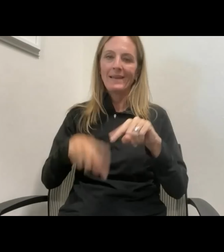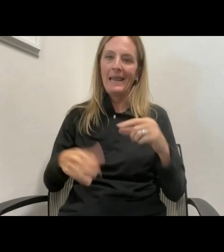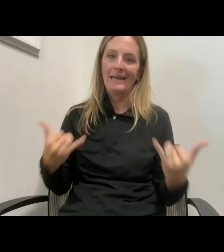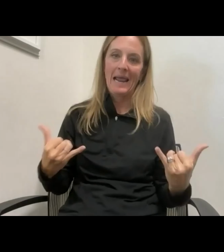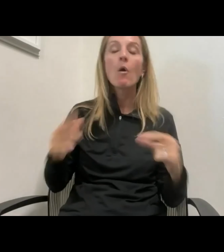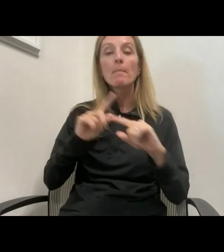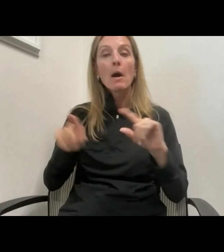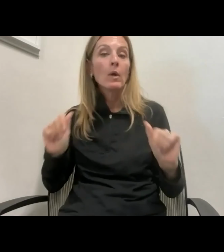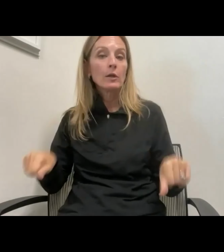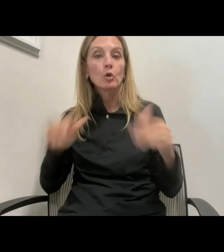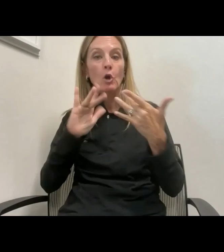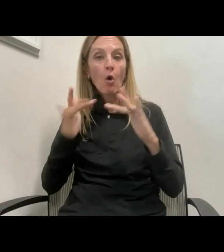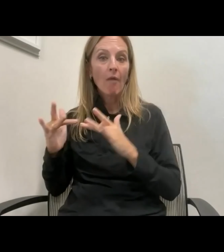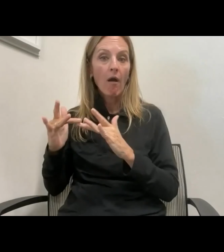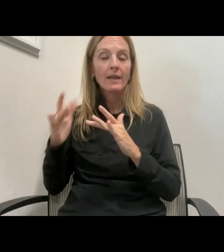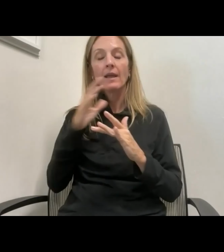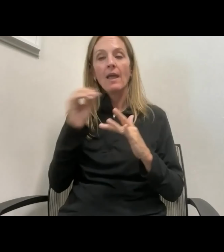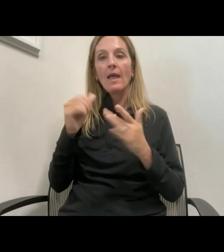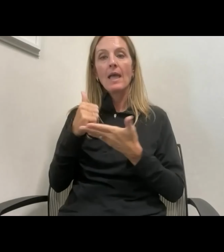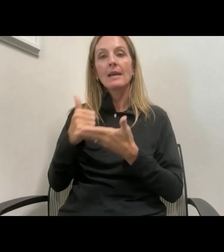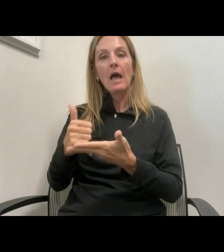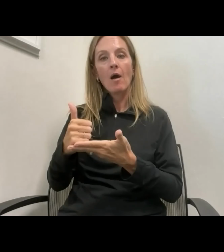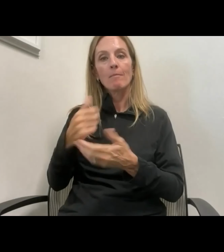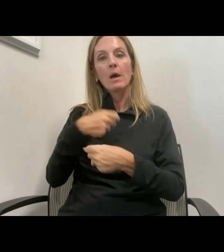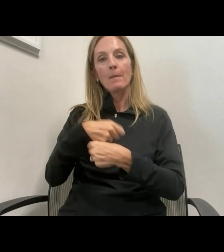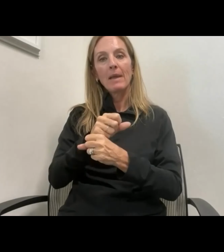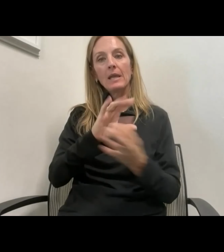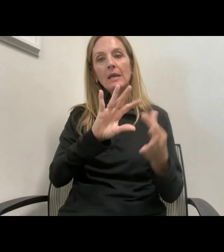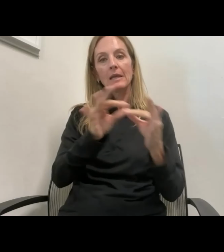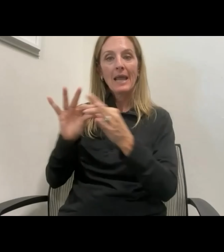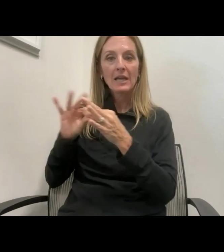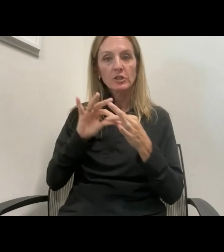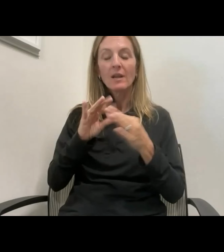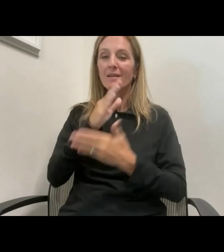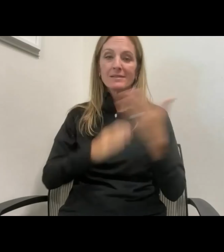and help to create the sense of connection because so many of the elders are lonely right now and so